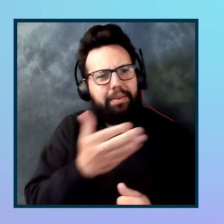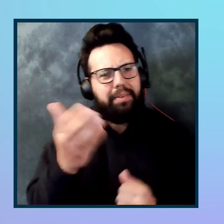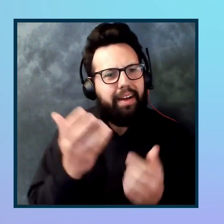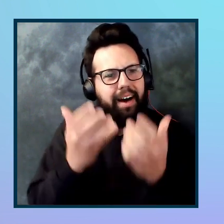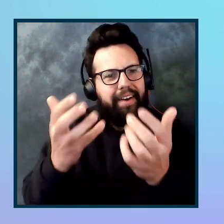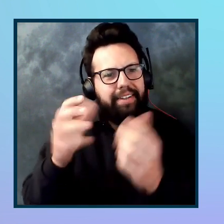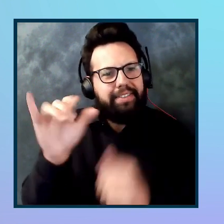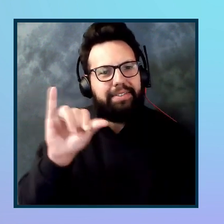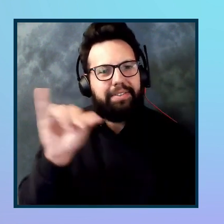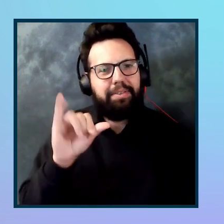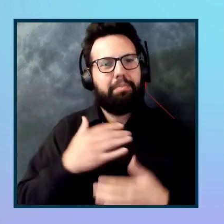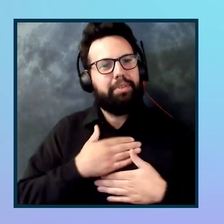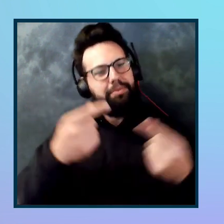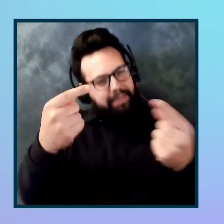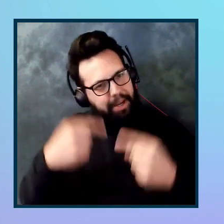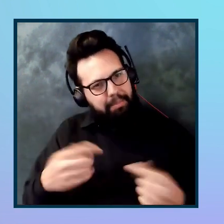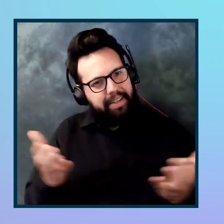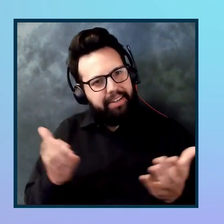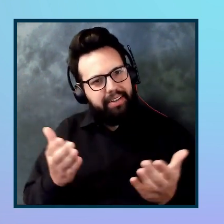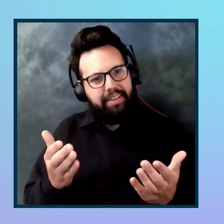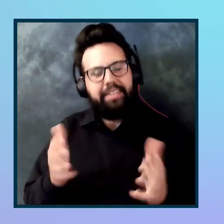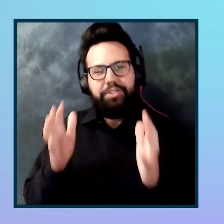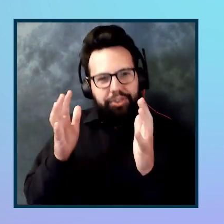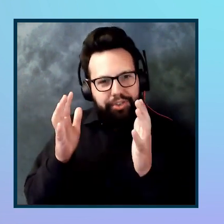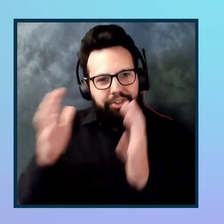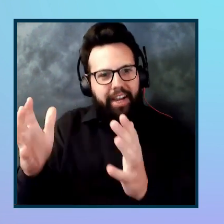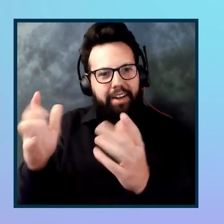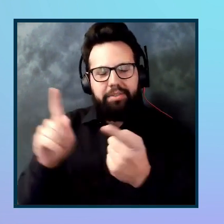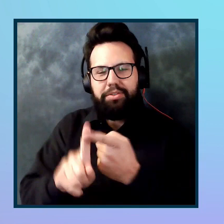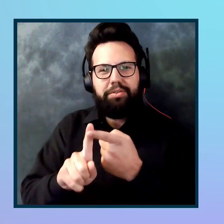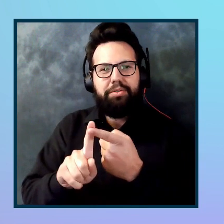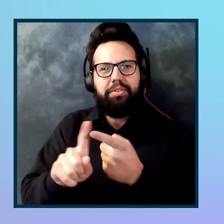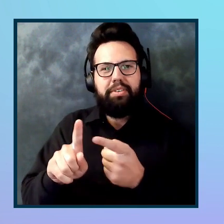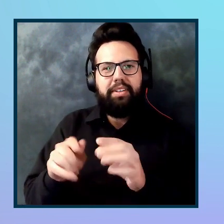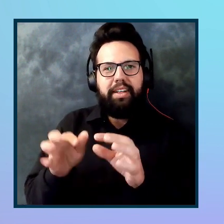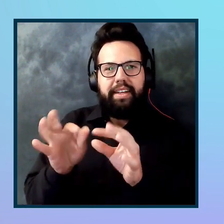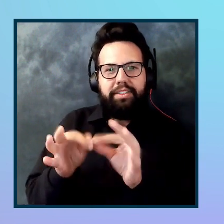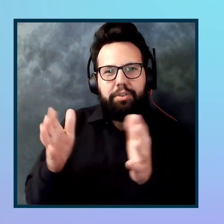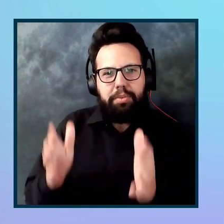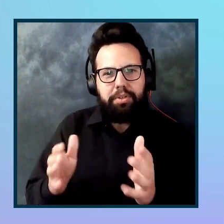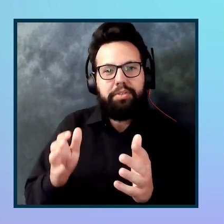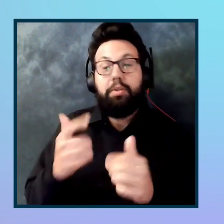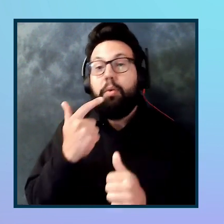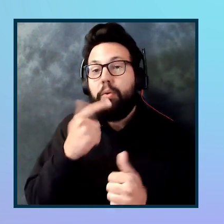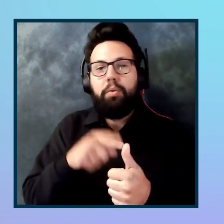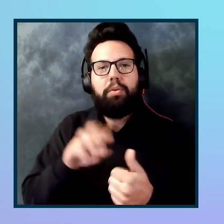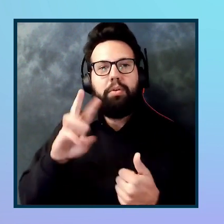Really appreciate you joining. Shout-out to our ASL interpreters, Whitney and Beth.